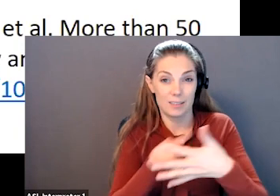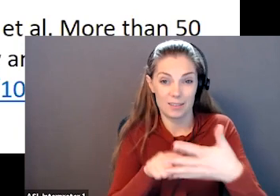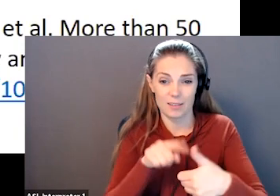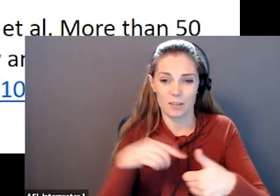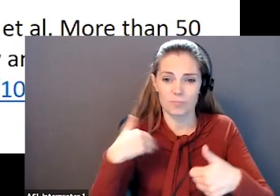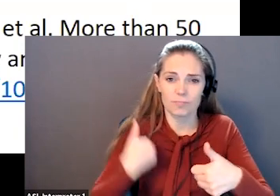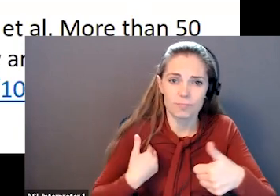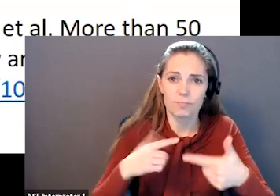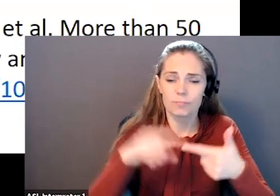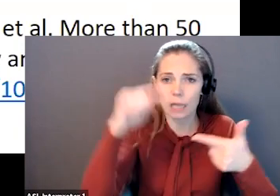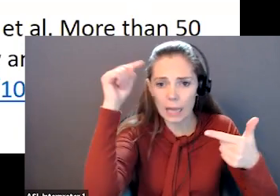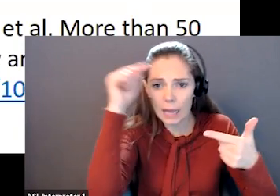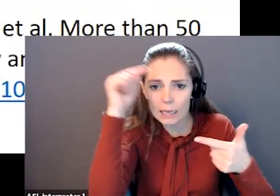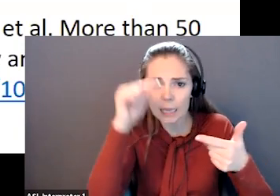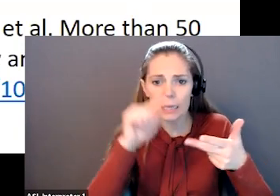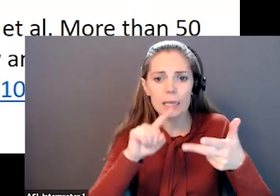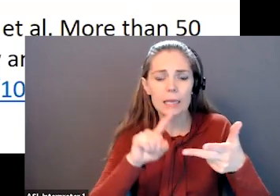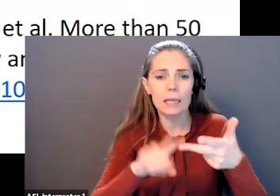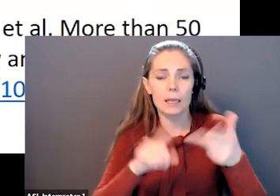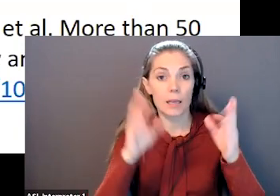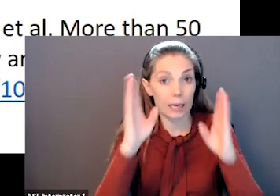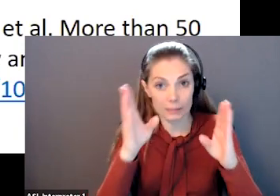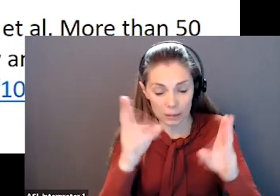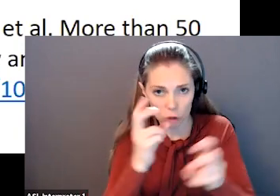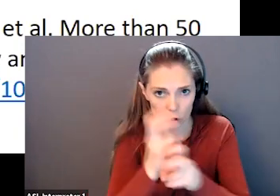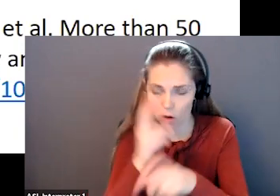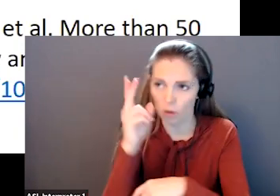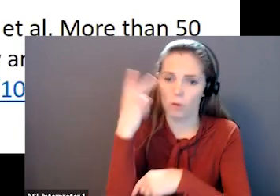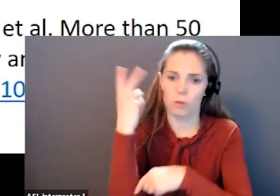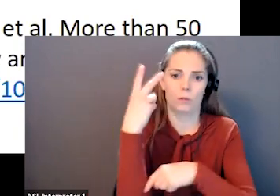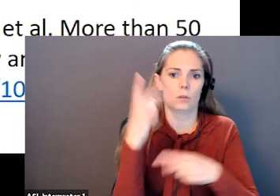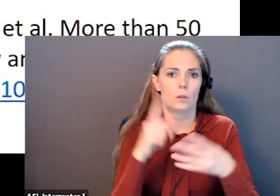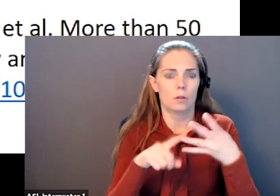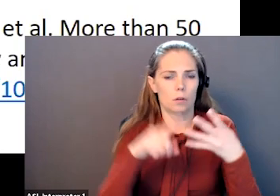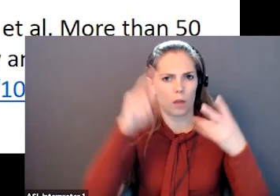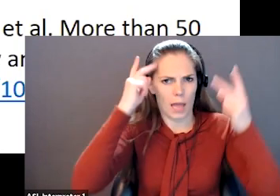However, long COVID can manifest with a wide array of symptoms affecting various systems